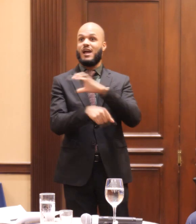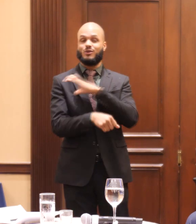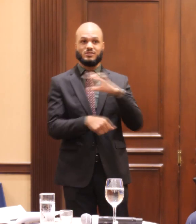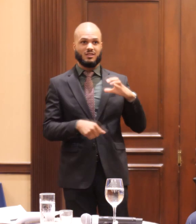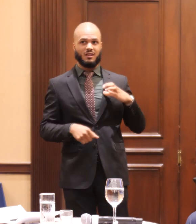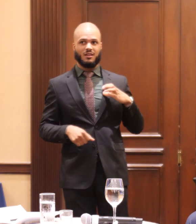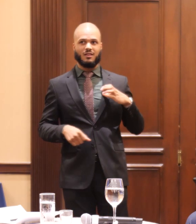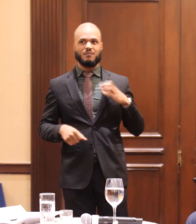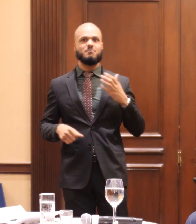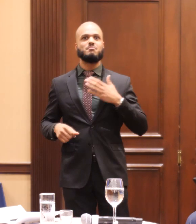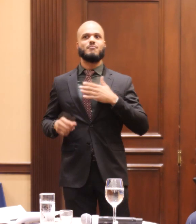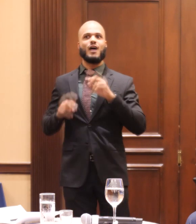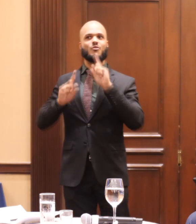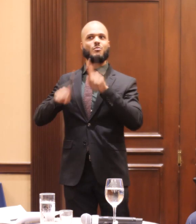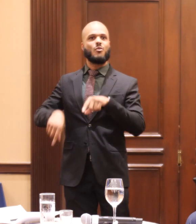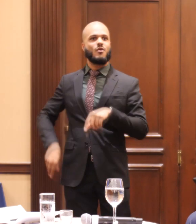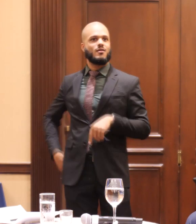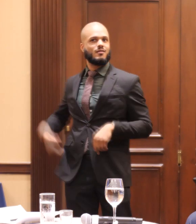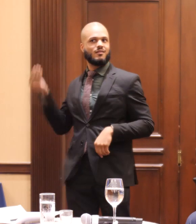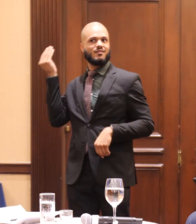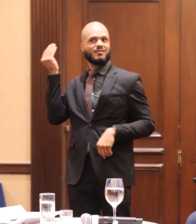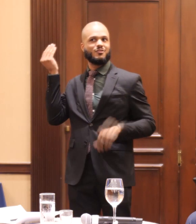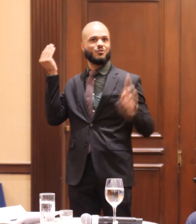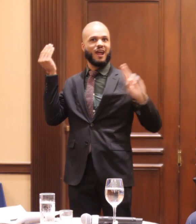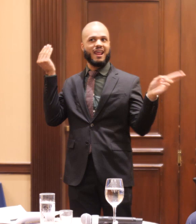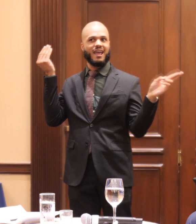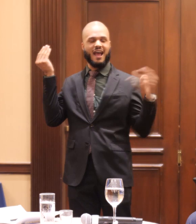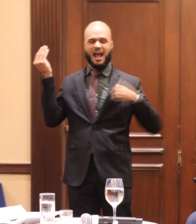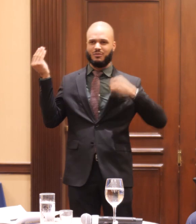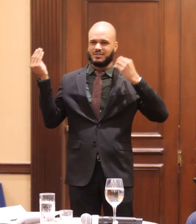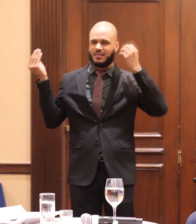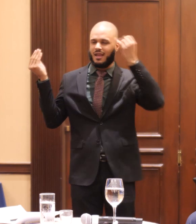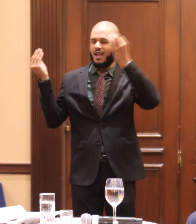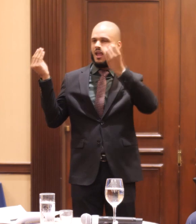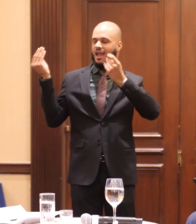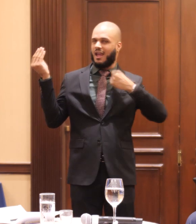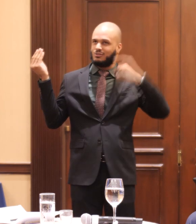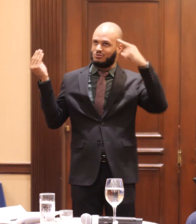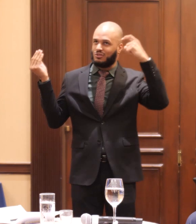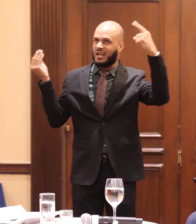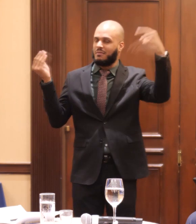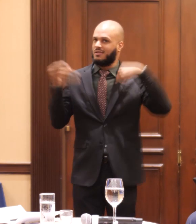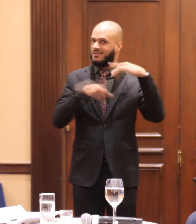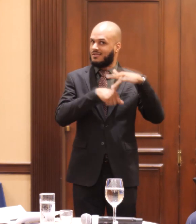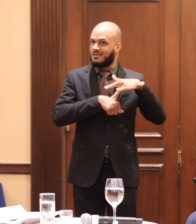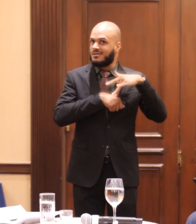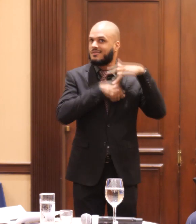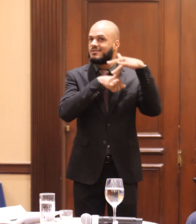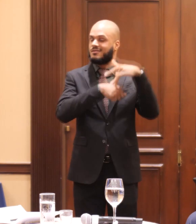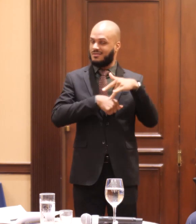in my back pocket I'd been thinking about it and writing about it and dreaming of it I suppose and